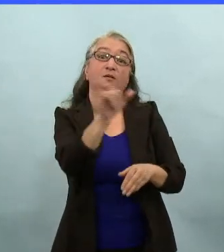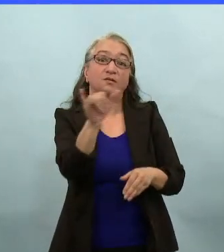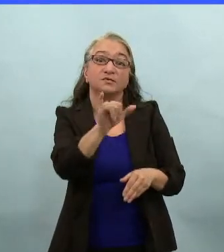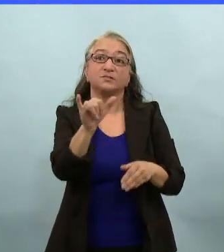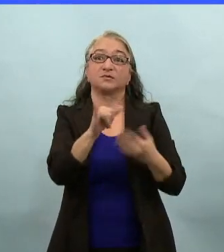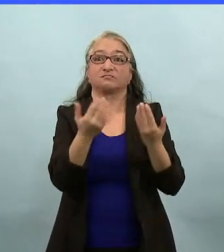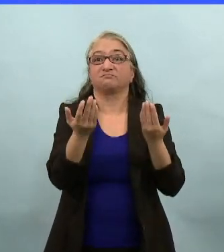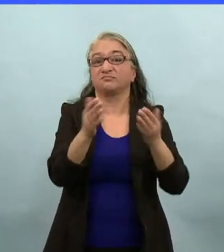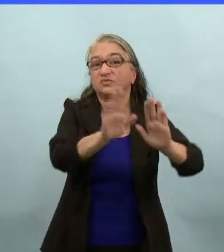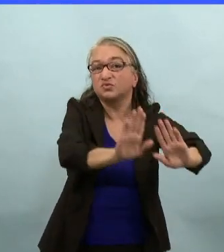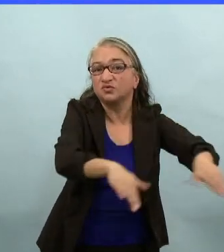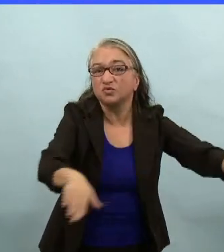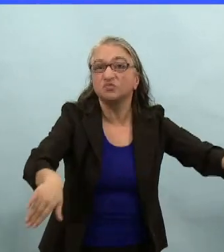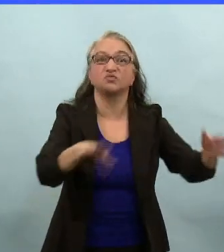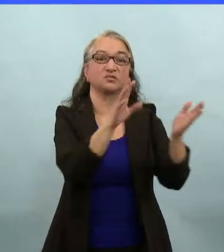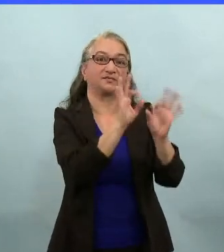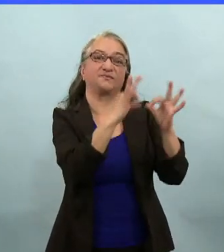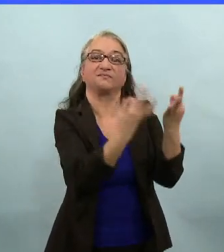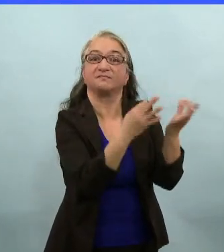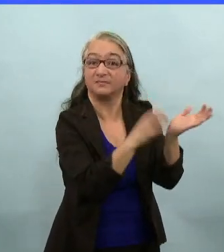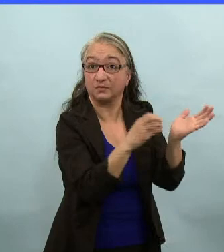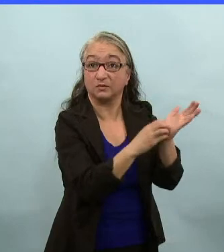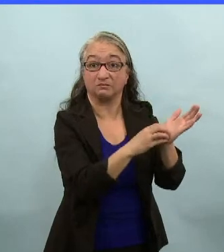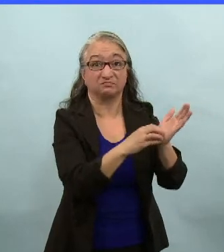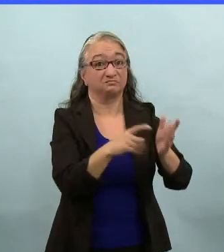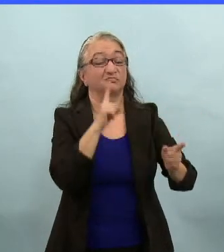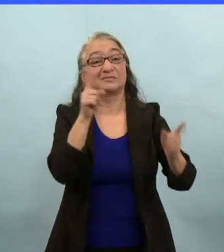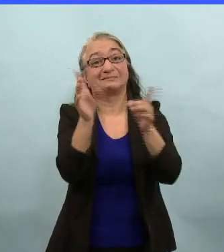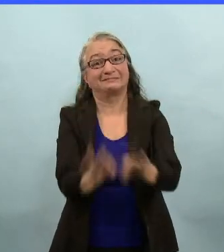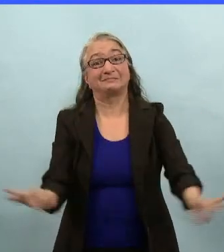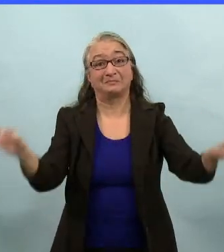about the importance of getting kids back to school these are this is all of the advice that